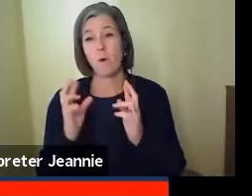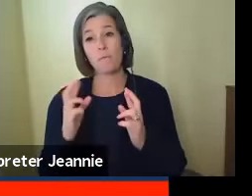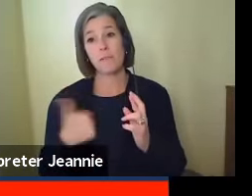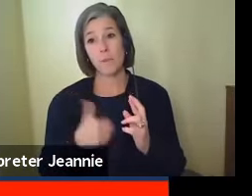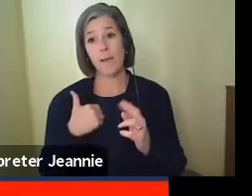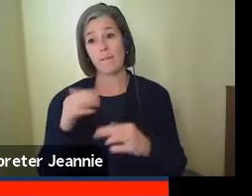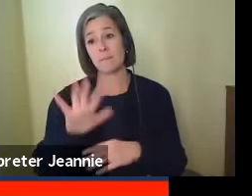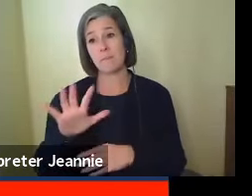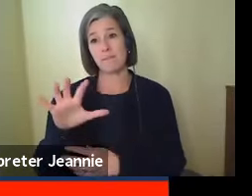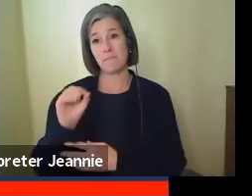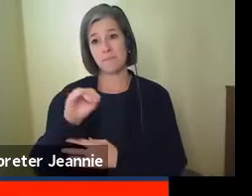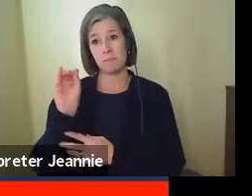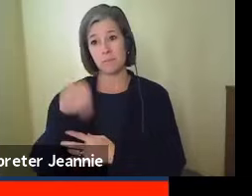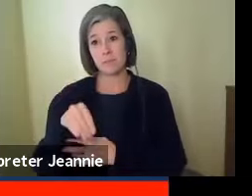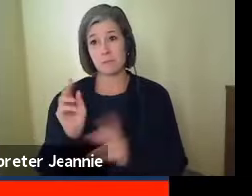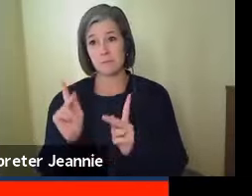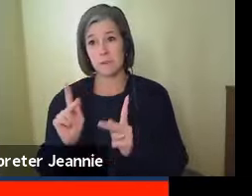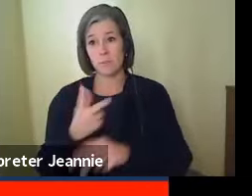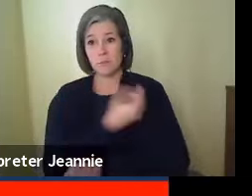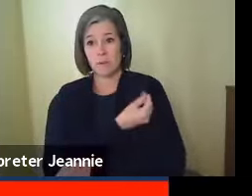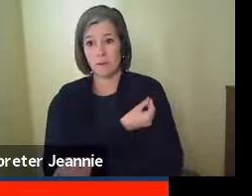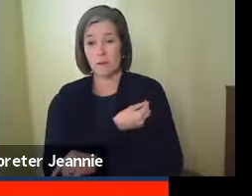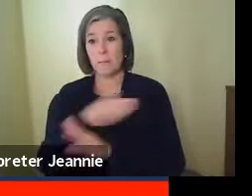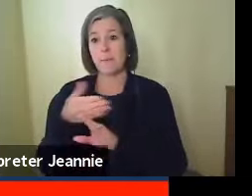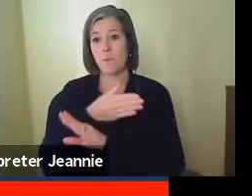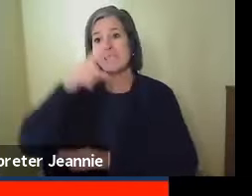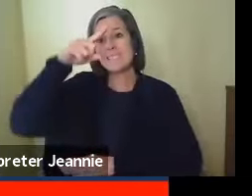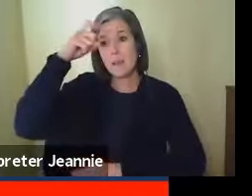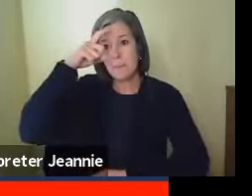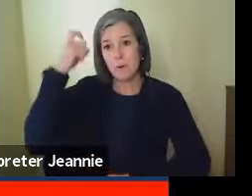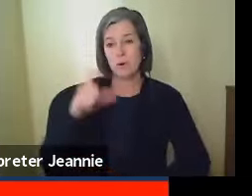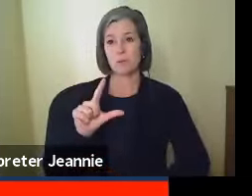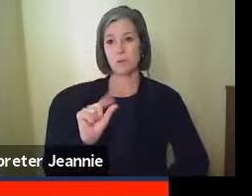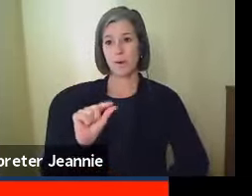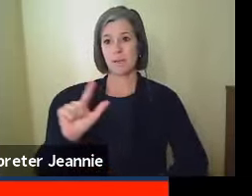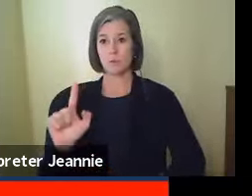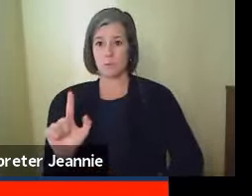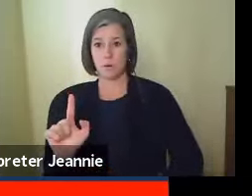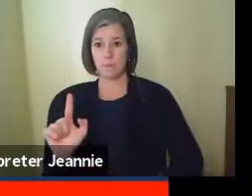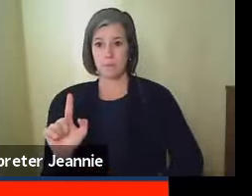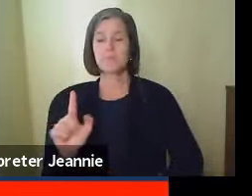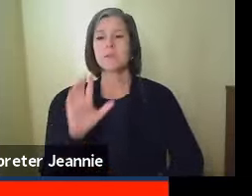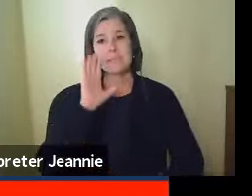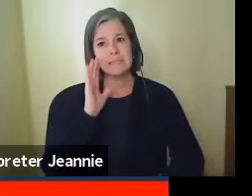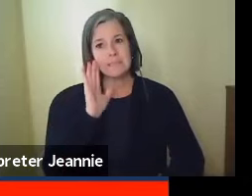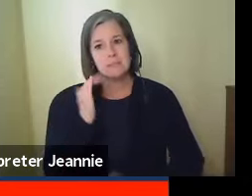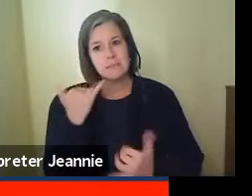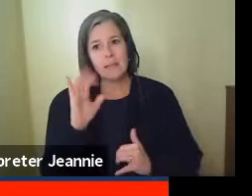of the population vaccinated by summer of 2021. So it's still going to be a slow process. You are still going